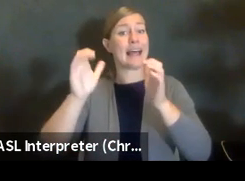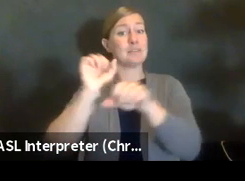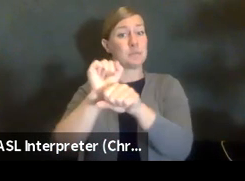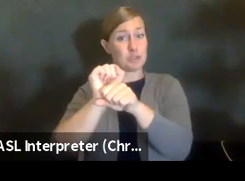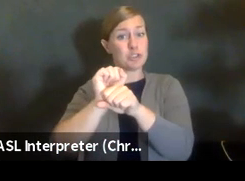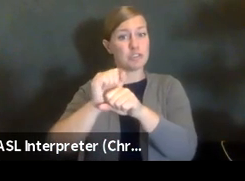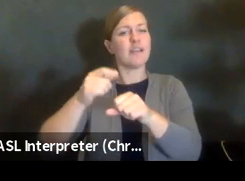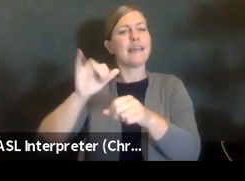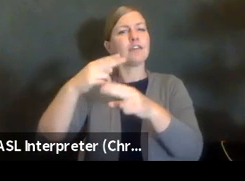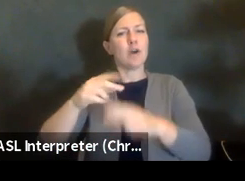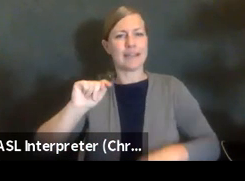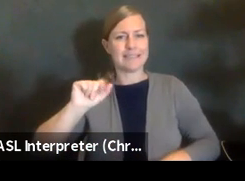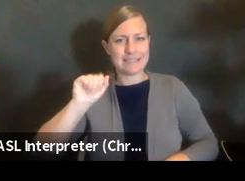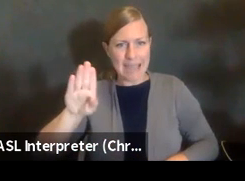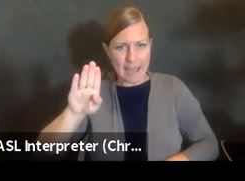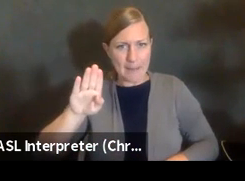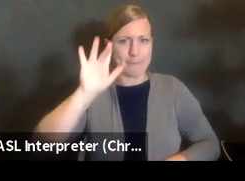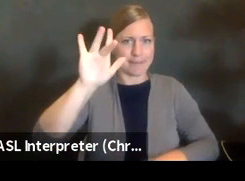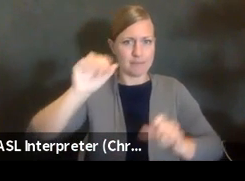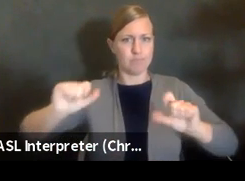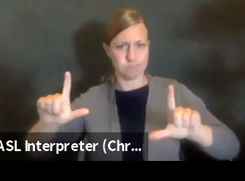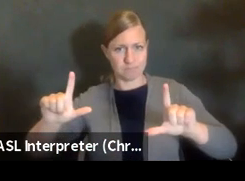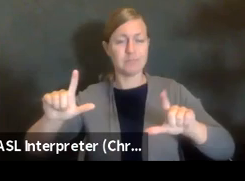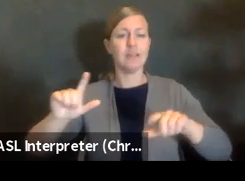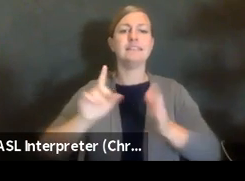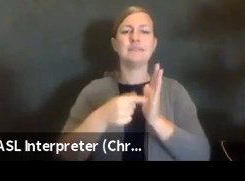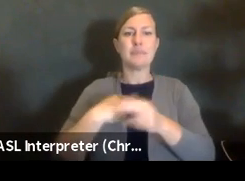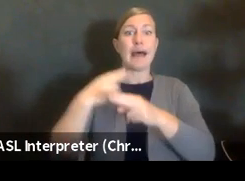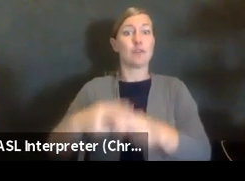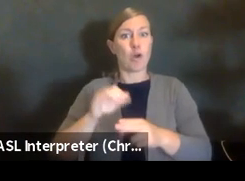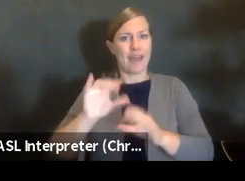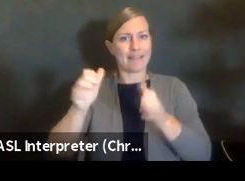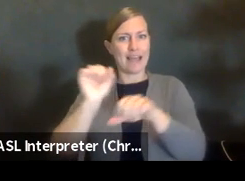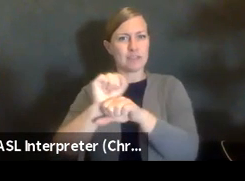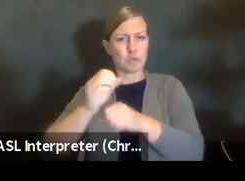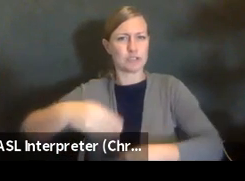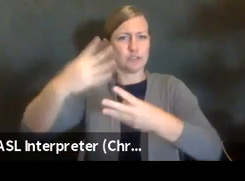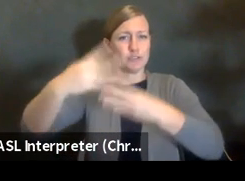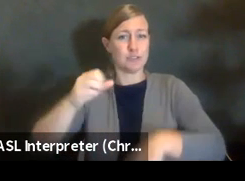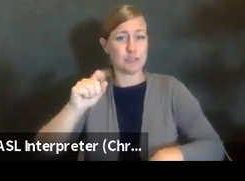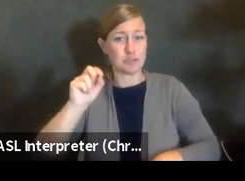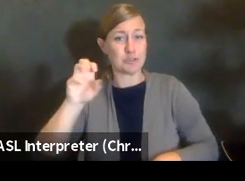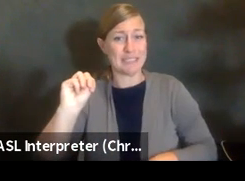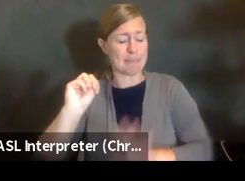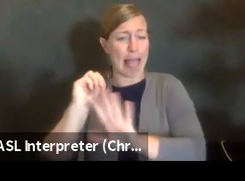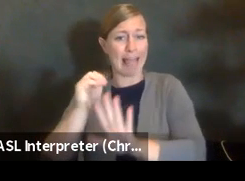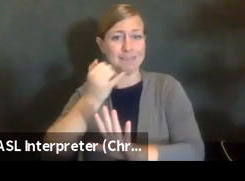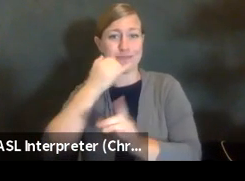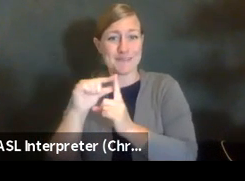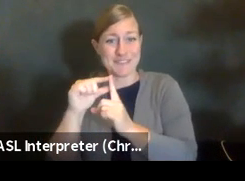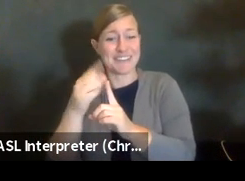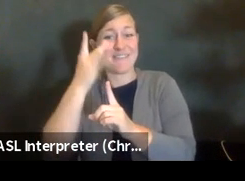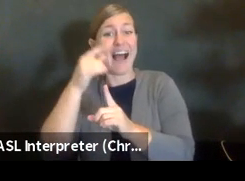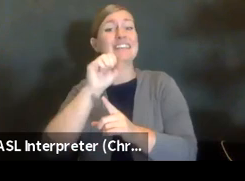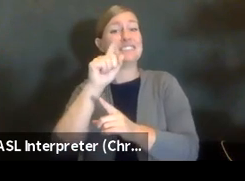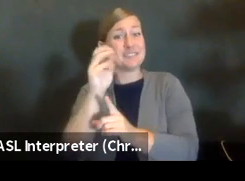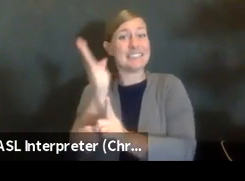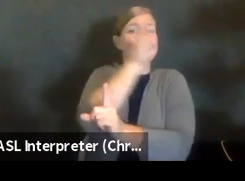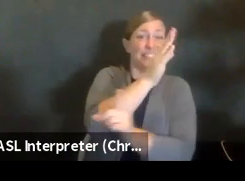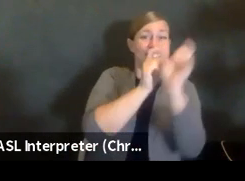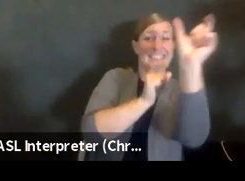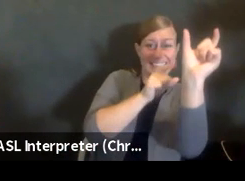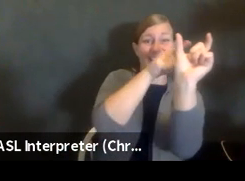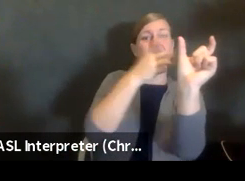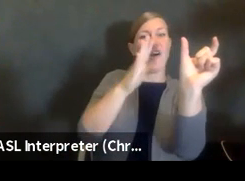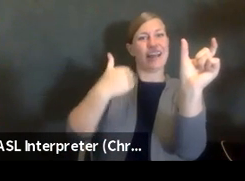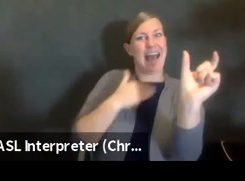Katherine Livick - ESD 112: and the classwork is for your assignments. So I don't know about you, but sometimes I have to keep reminding myself of the proper terminology so I can stay organized.